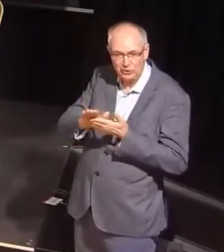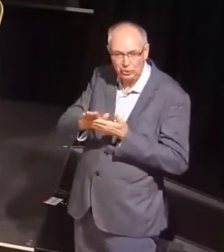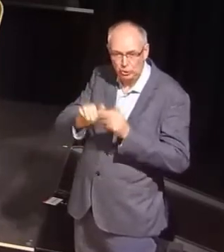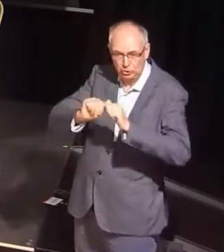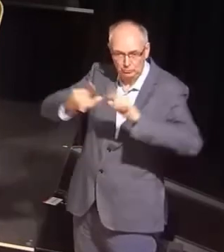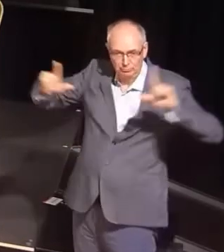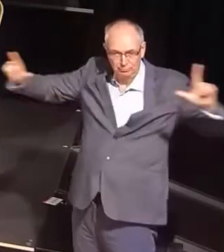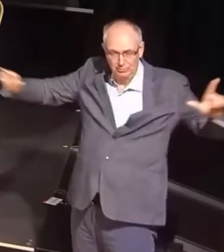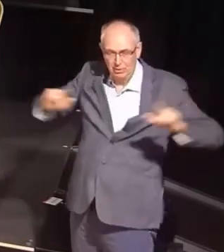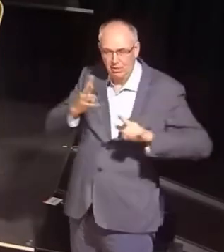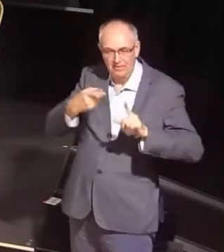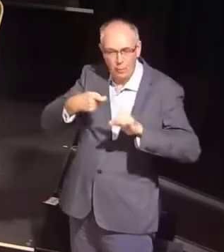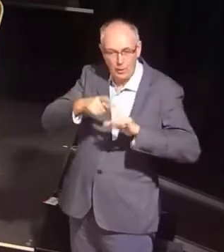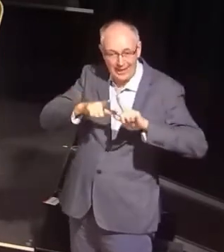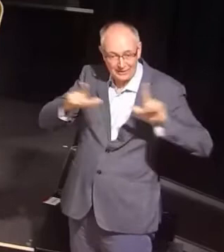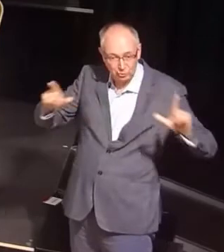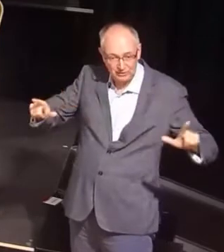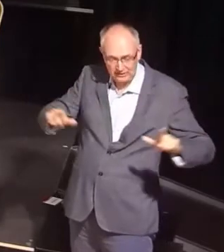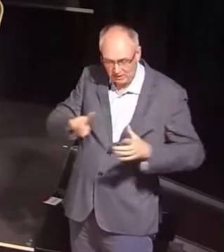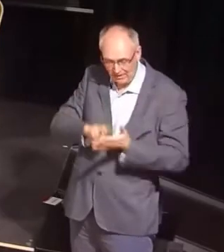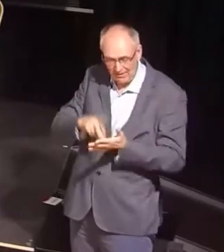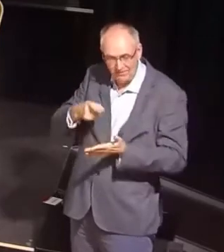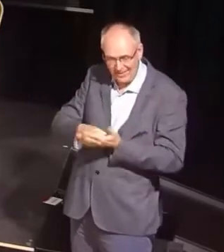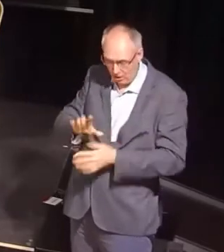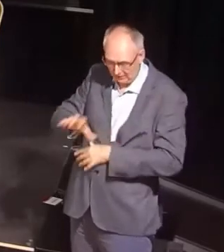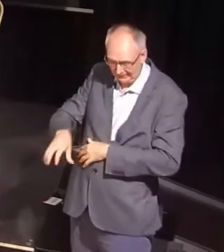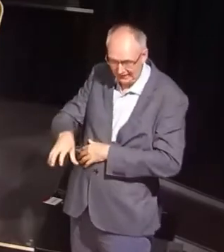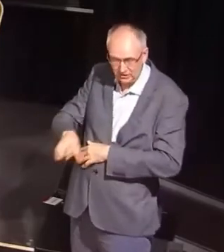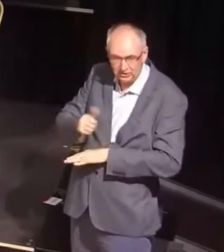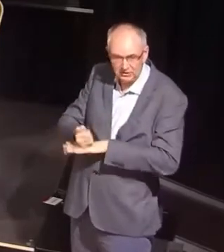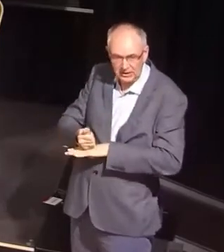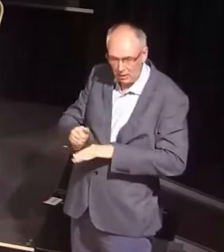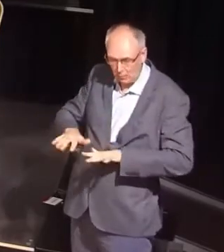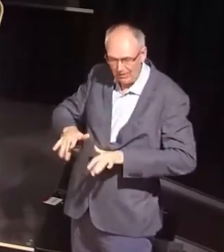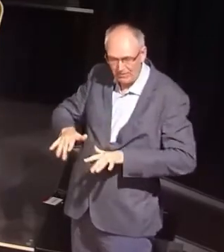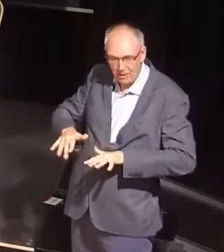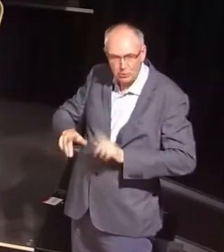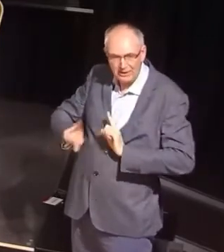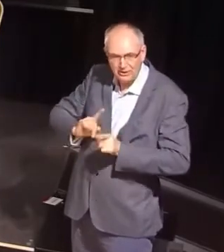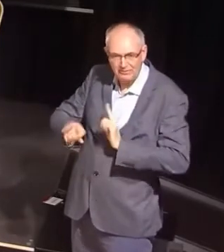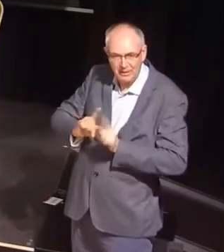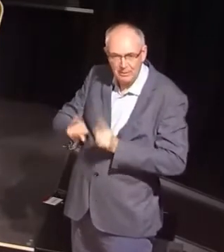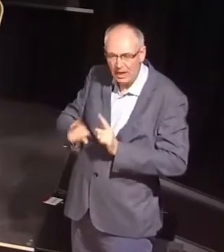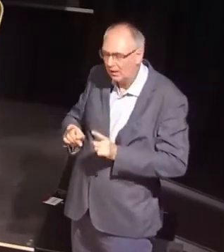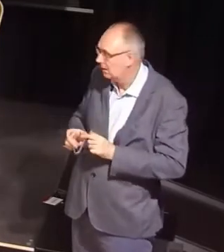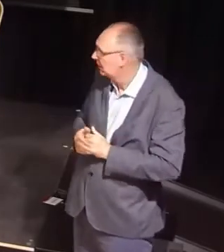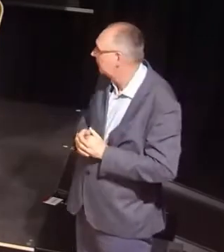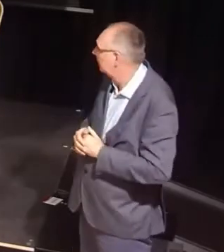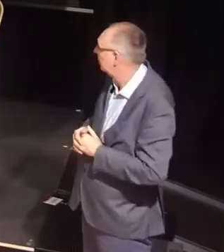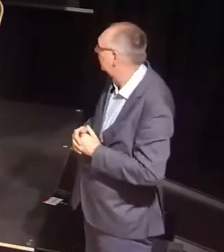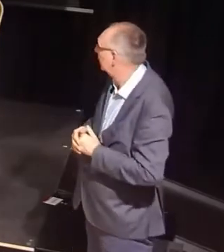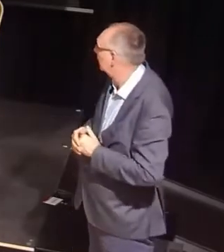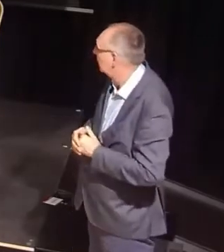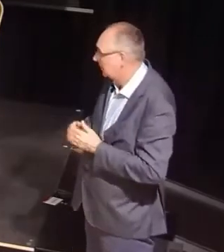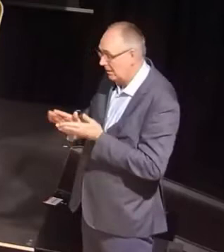with VR stations that have just been fitted with vibration feedback. Just making the virtual reality rollercoasters